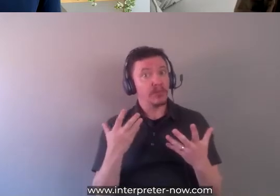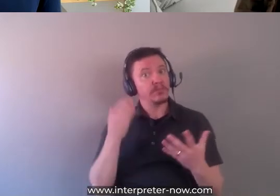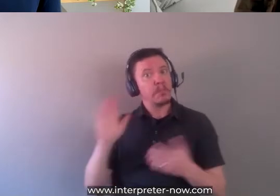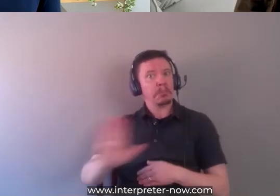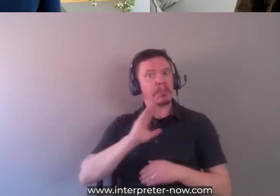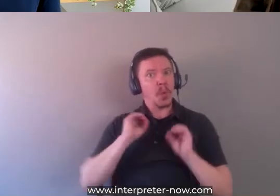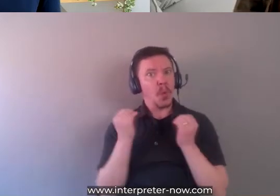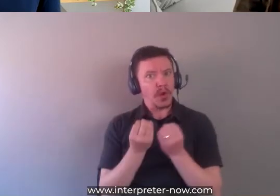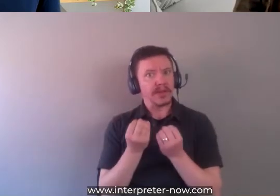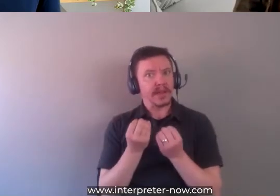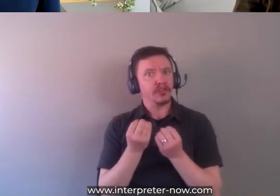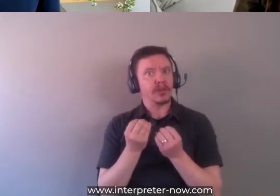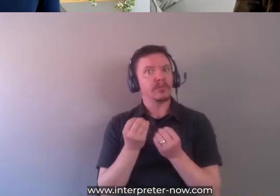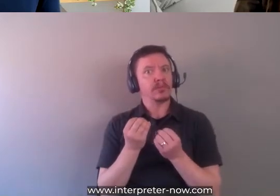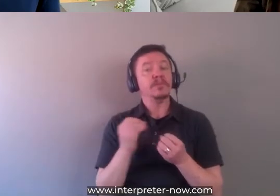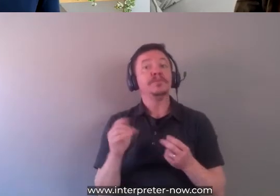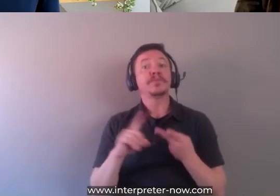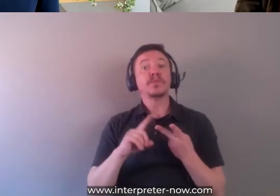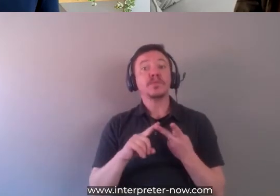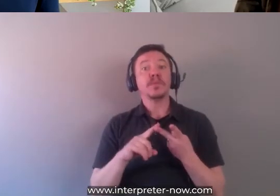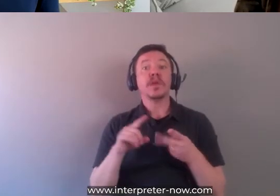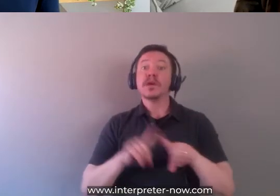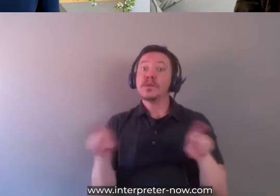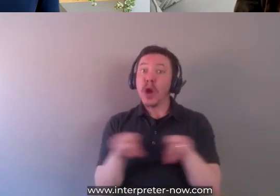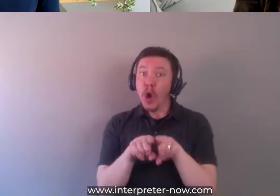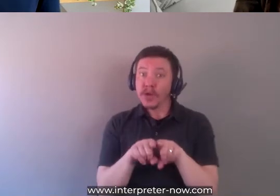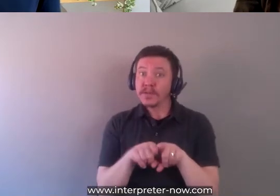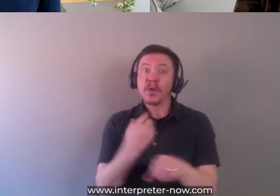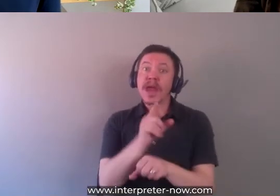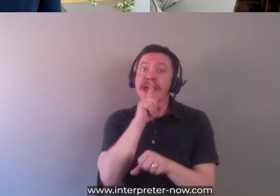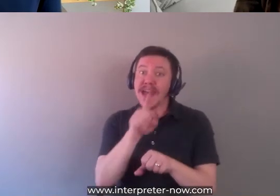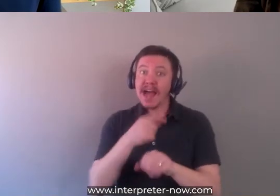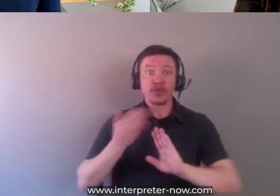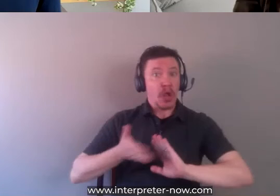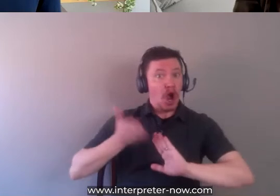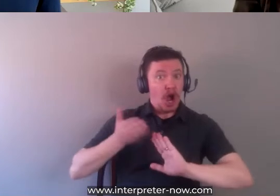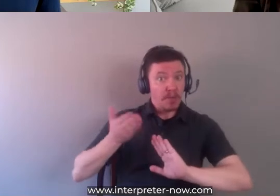your company's purported values, but also, that actually operate in such a way as to